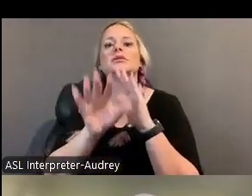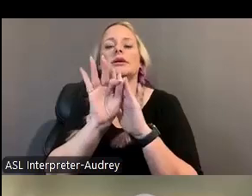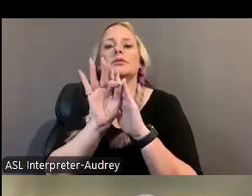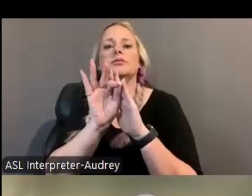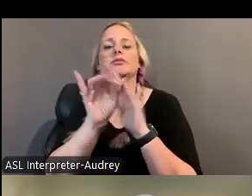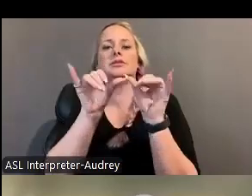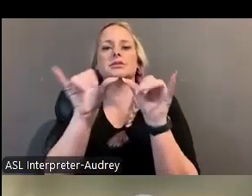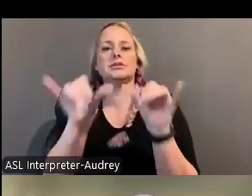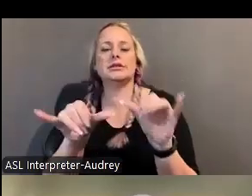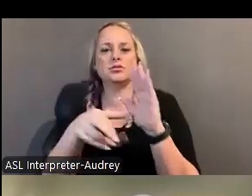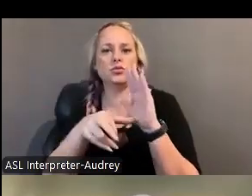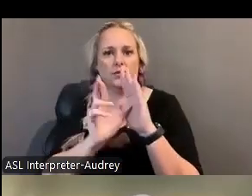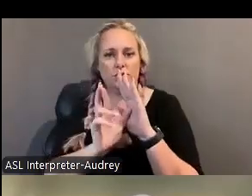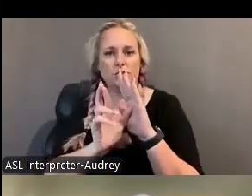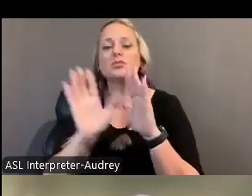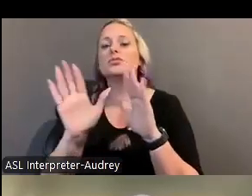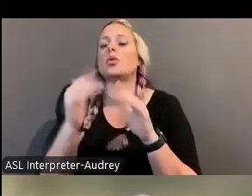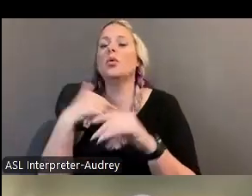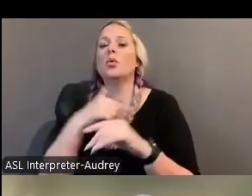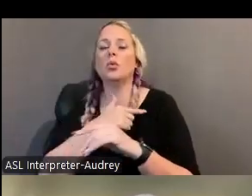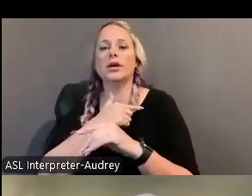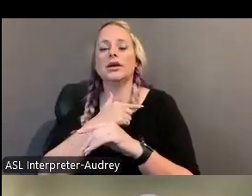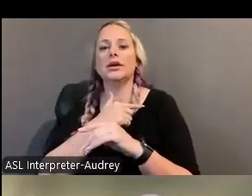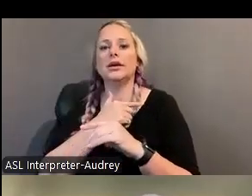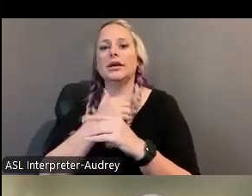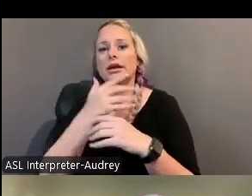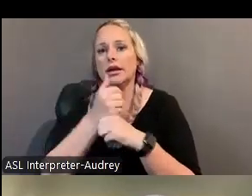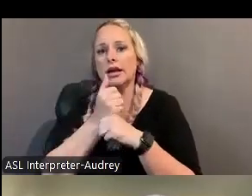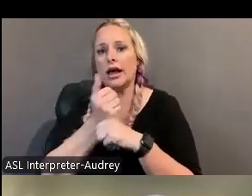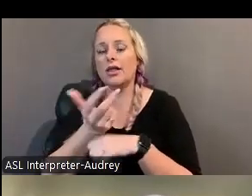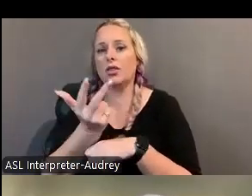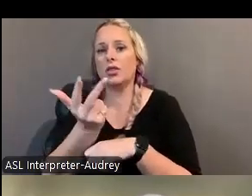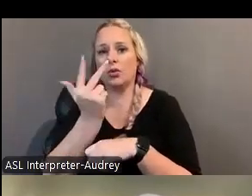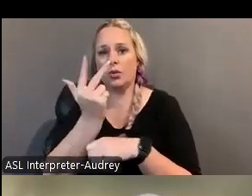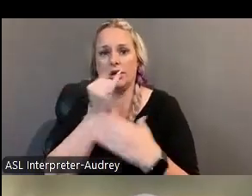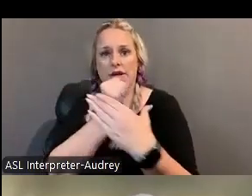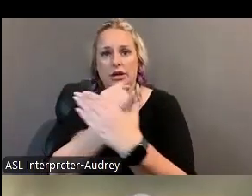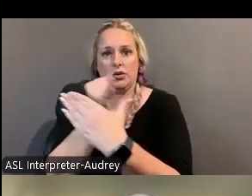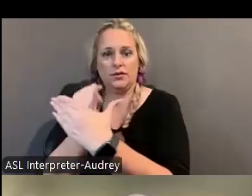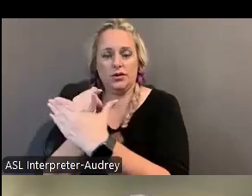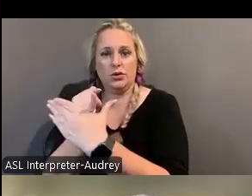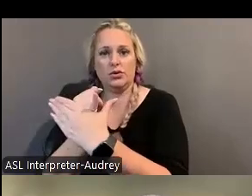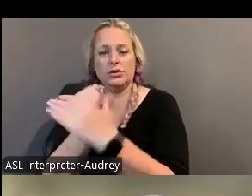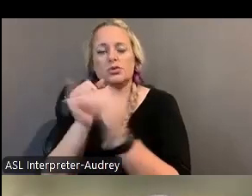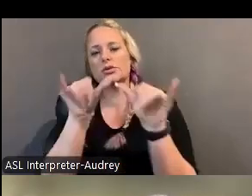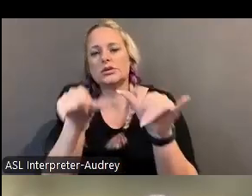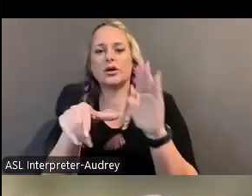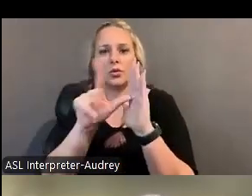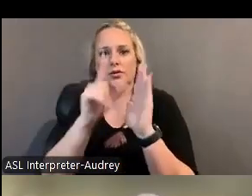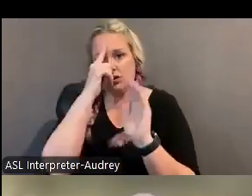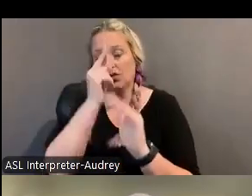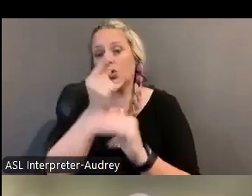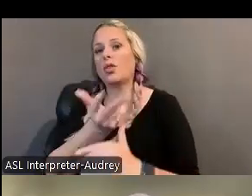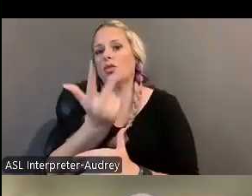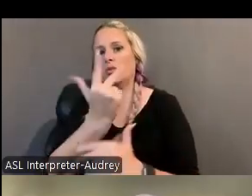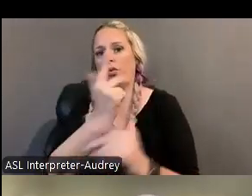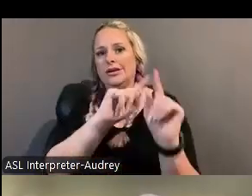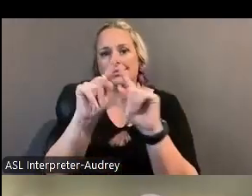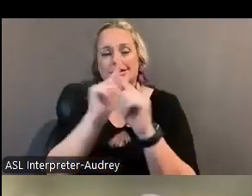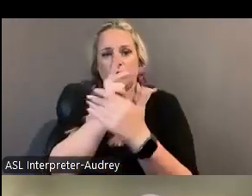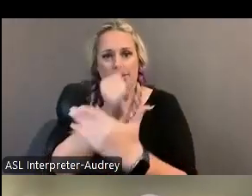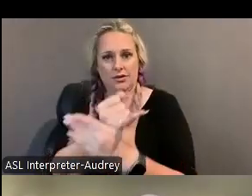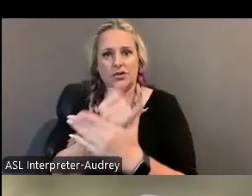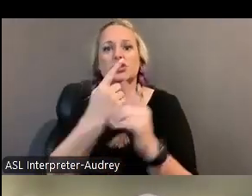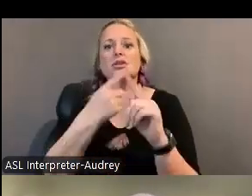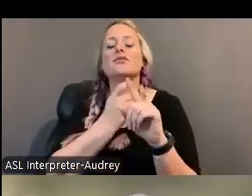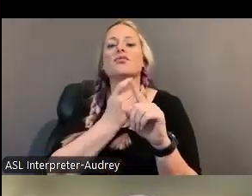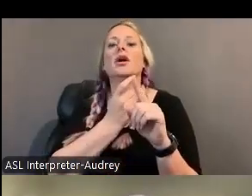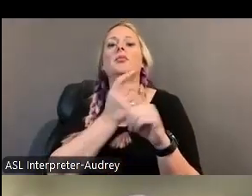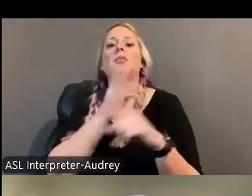So we ended up getting three systematic reviews on three interventions from an existing WHO evidence